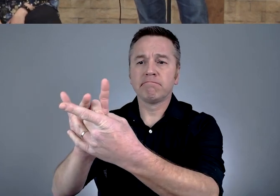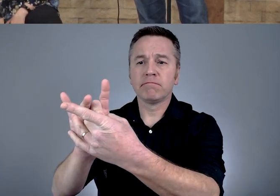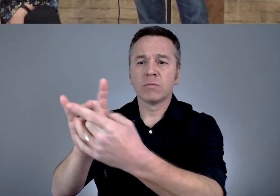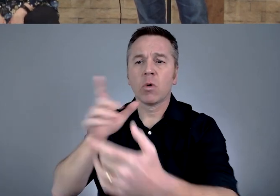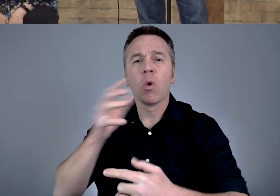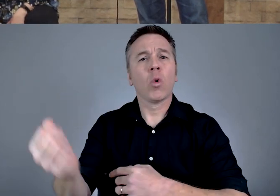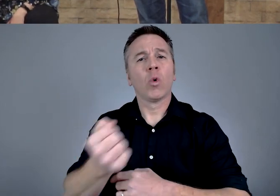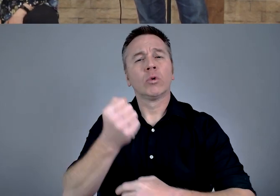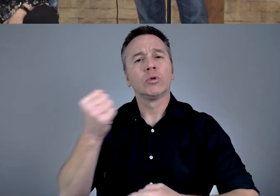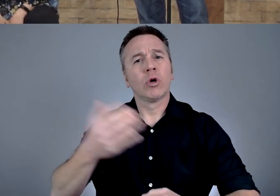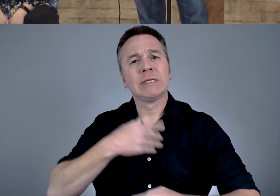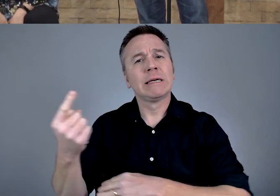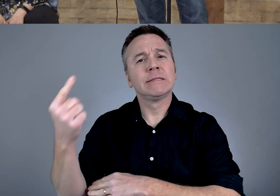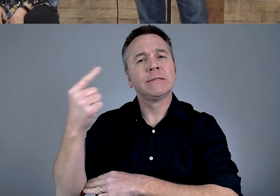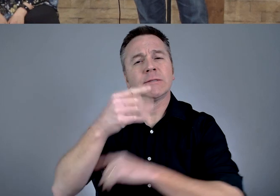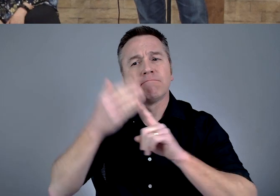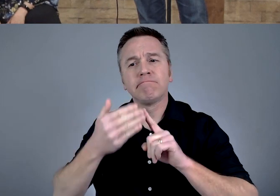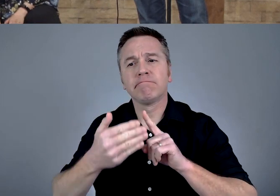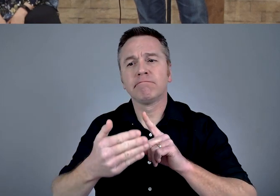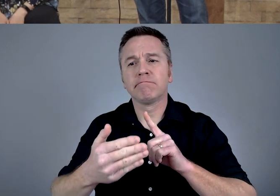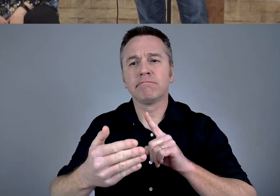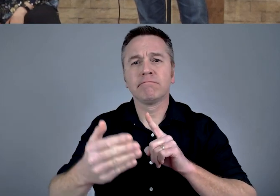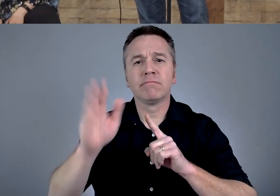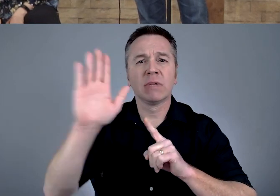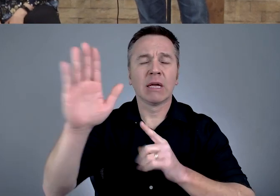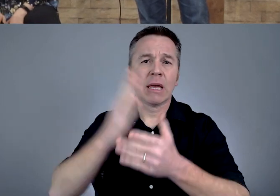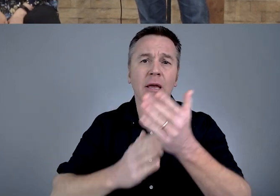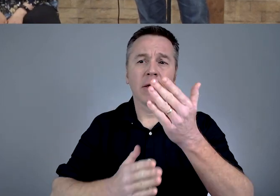Who holds our days within his hand?